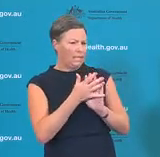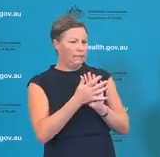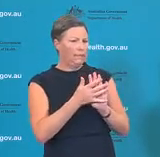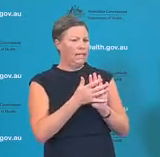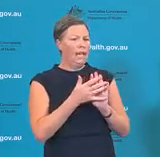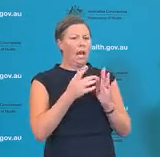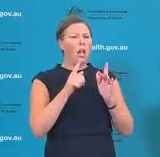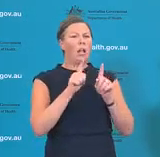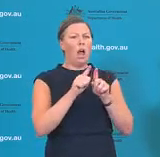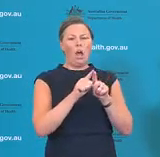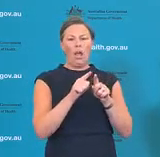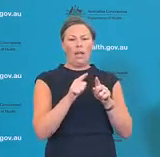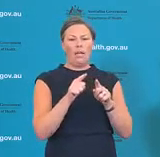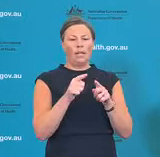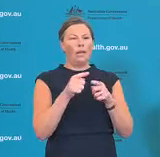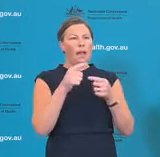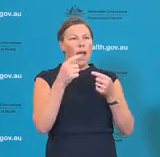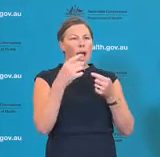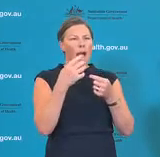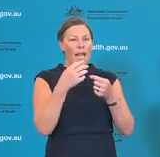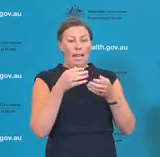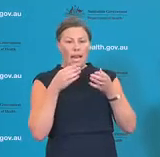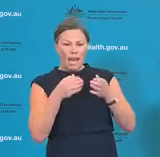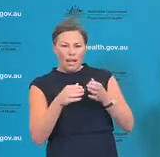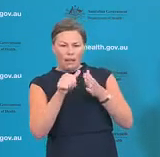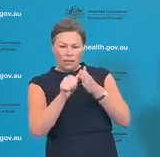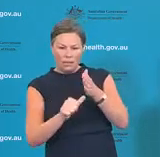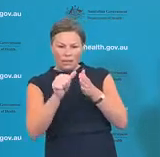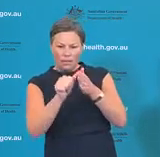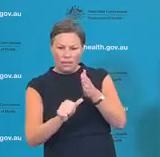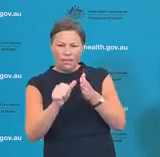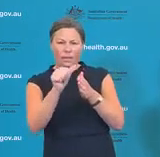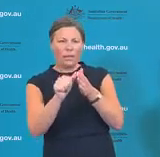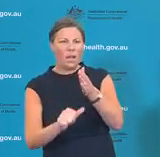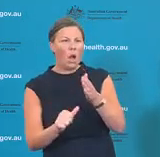elective surgery, is IVF near the top and what other elective surgeries might be